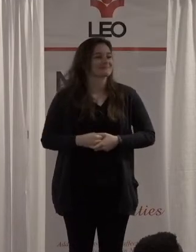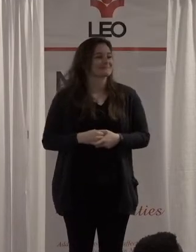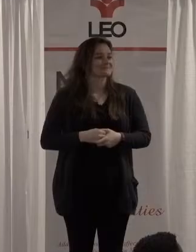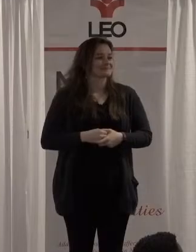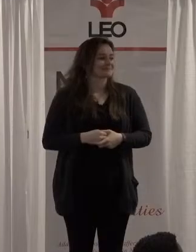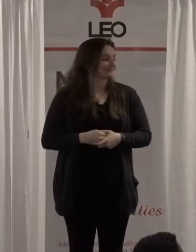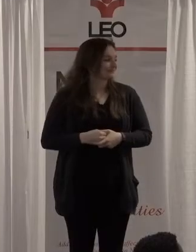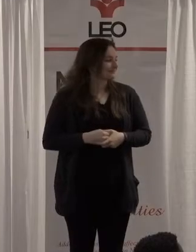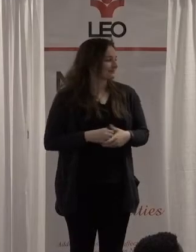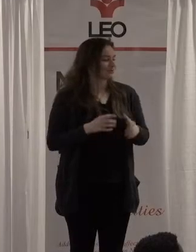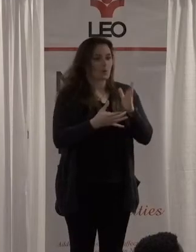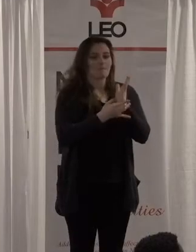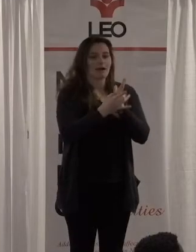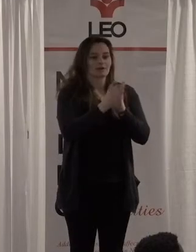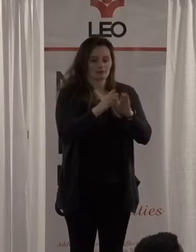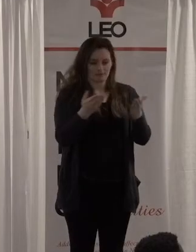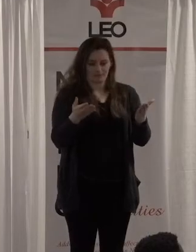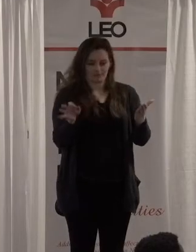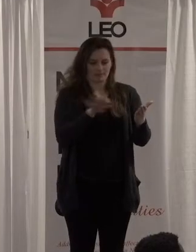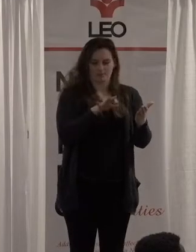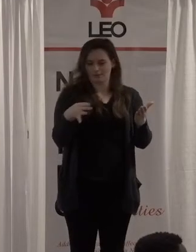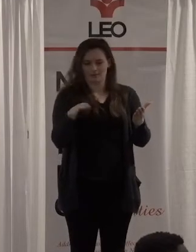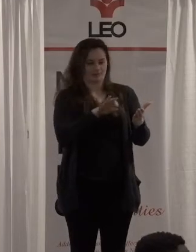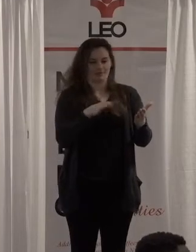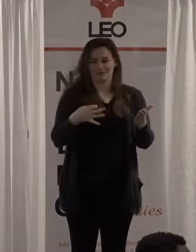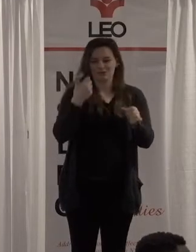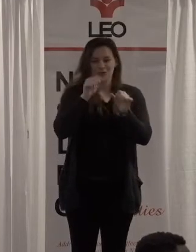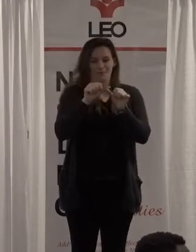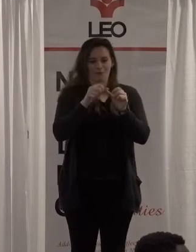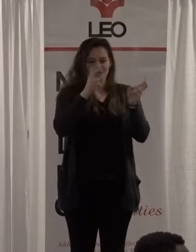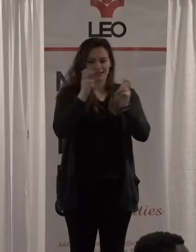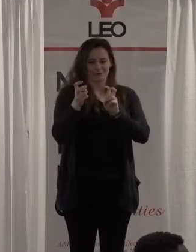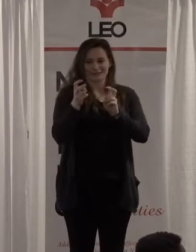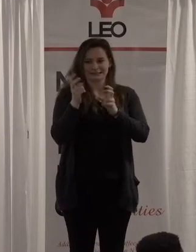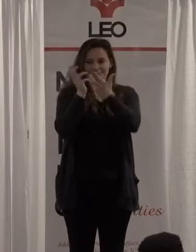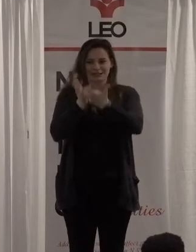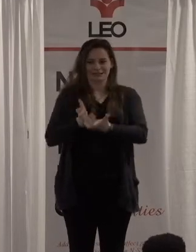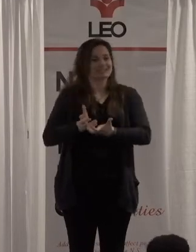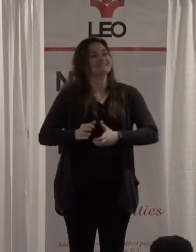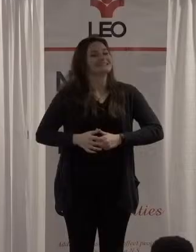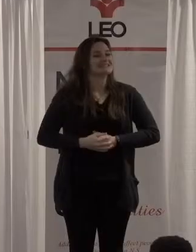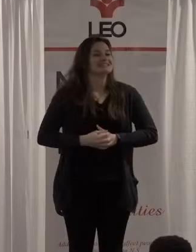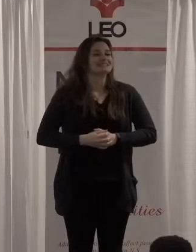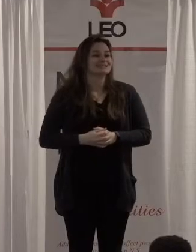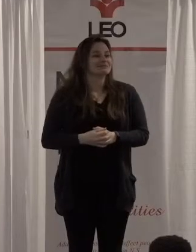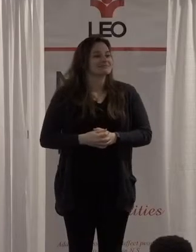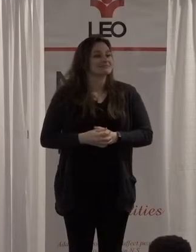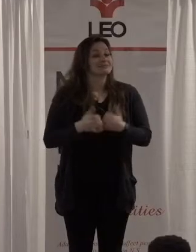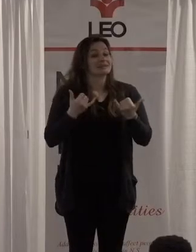SO I CAN REMEMBER ALL THE TITLES CORRECTLY HERE. SO I WOULD NOW LIKE TO INVITE THE